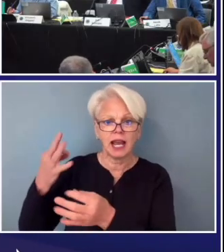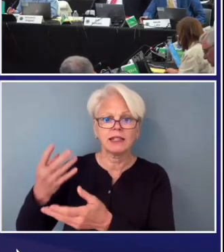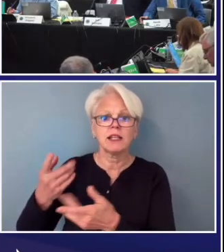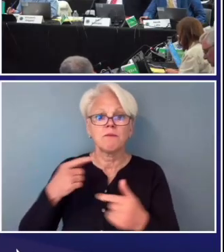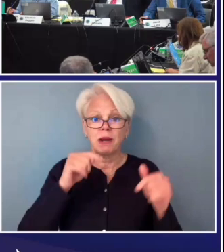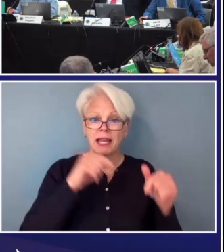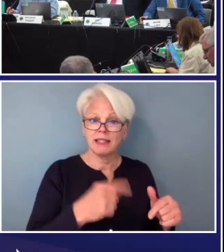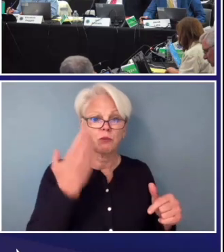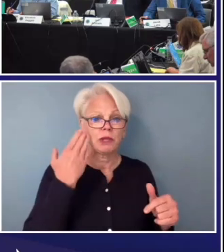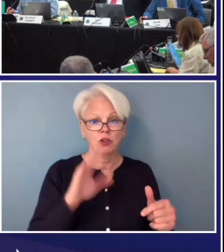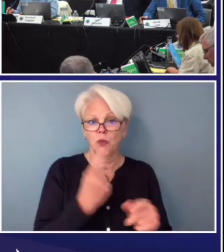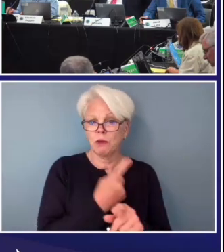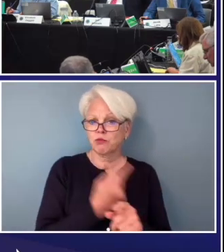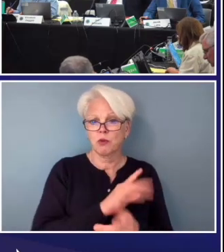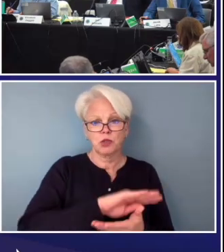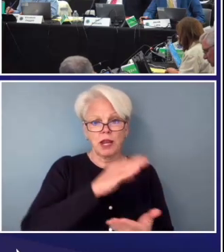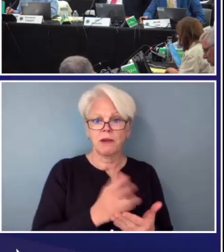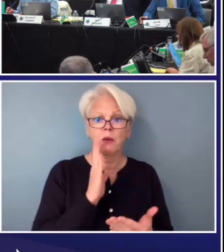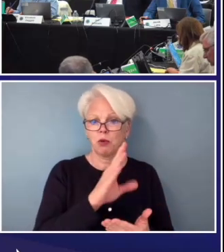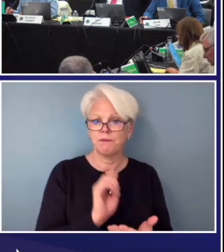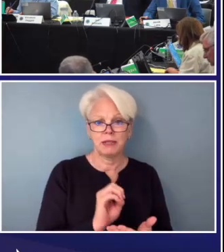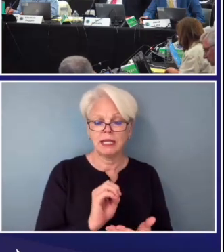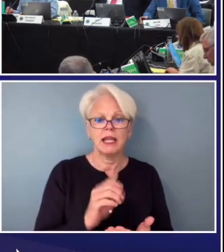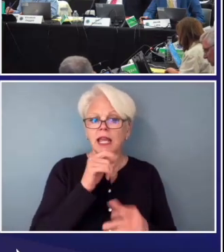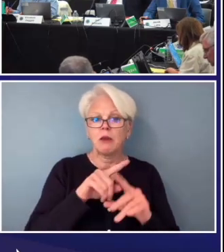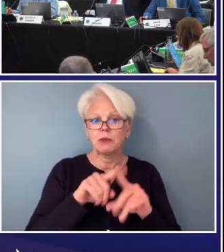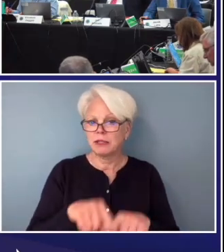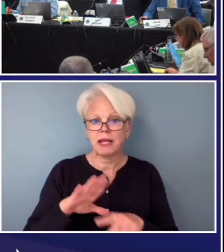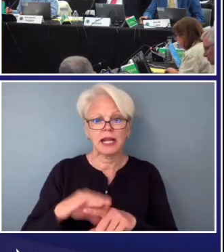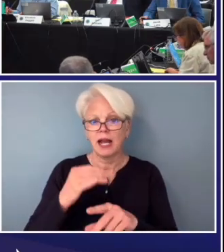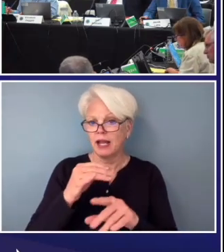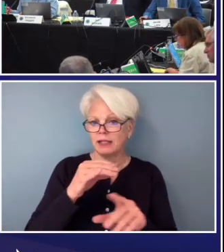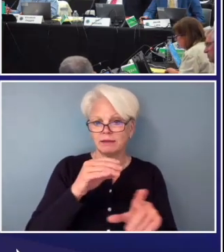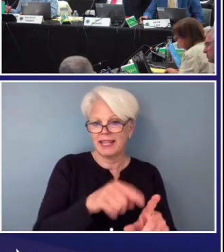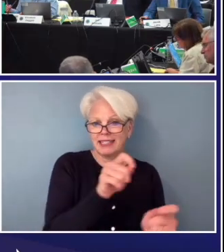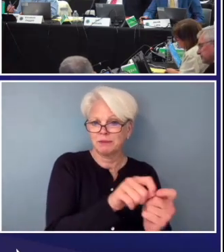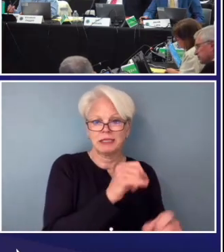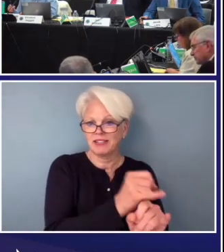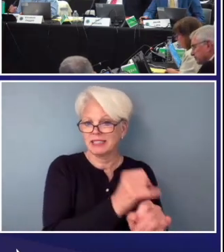appropriate amount would be. It would definitely depend on the institution itself. So I think the discretion there is important.